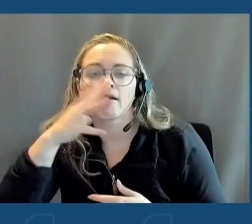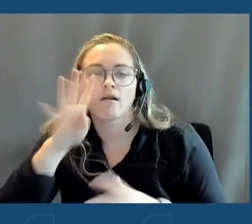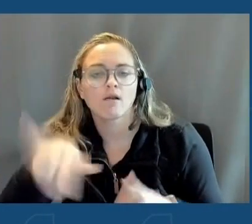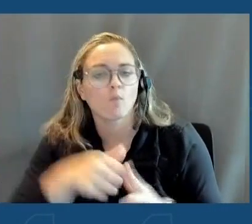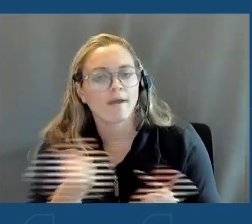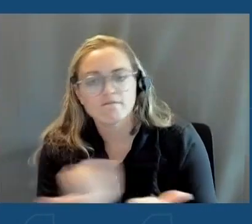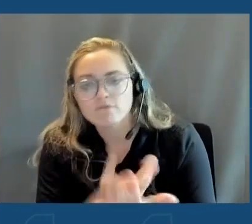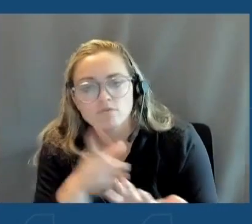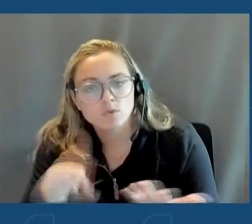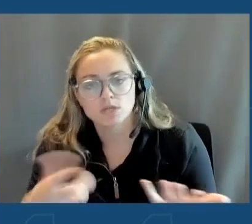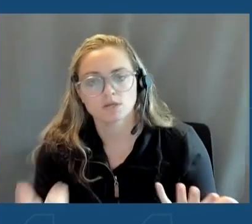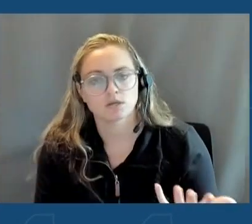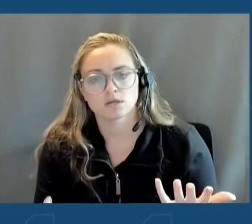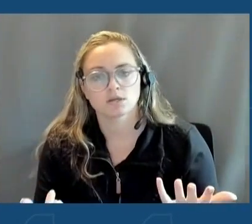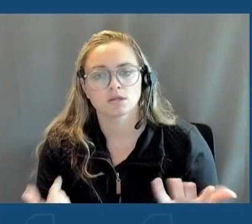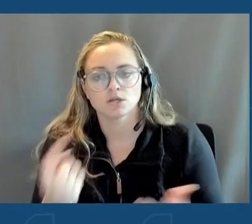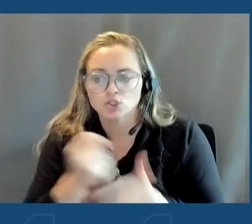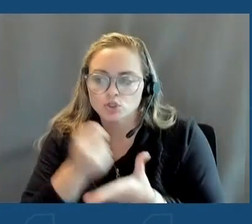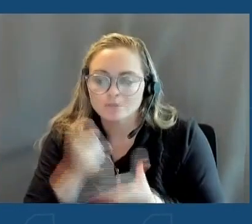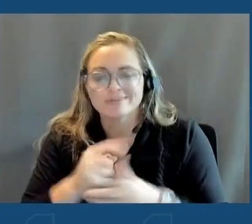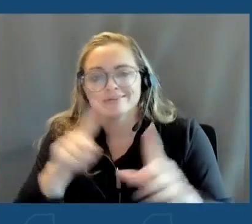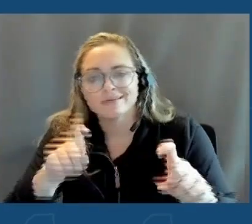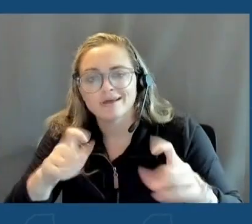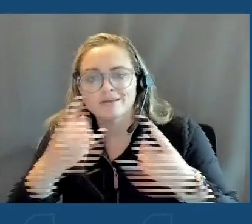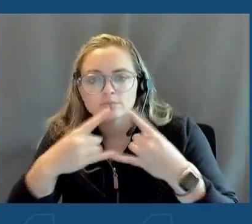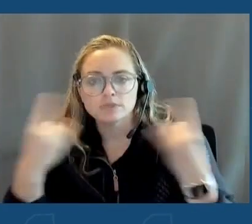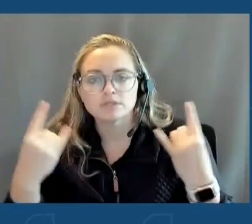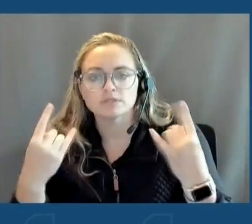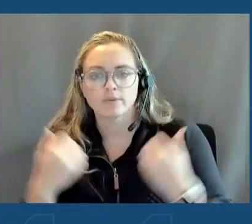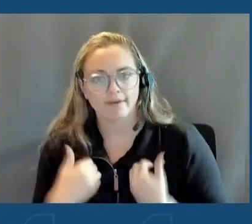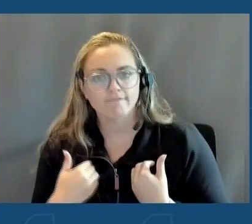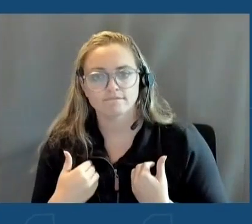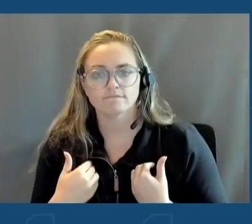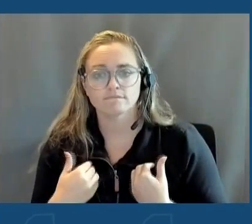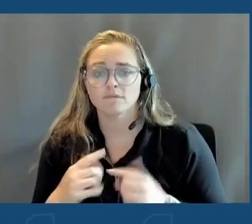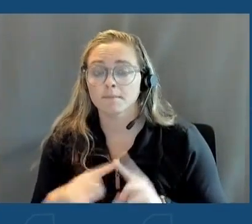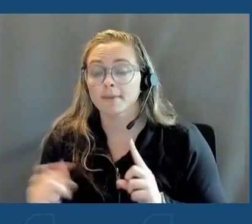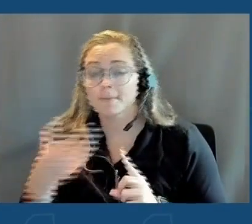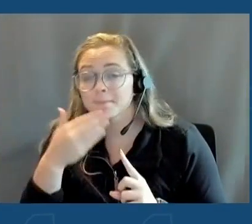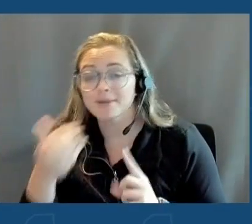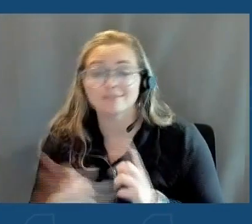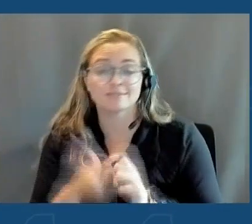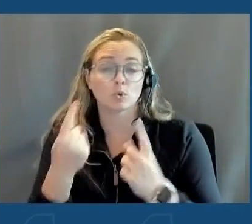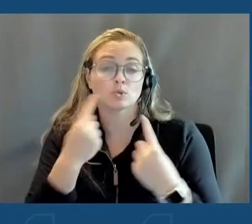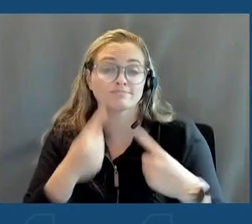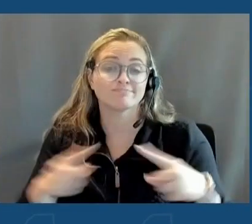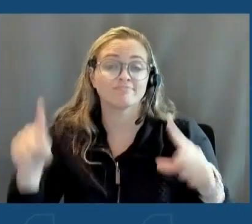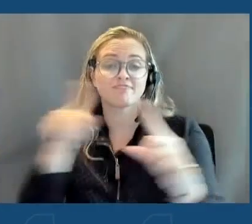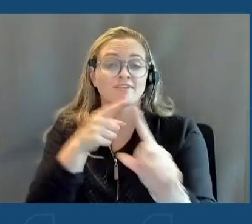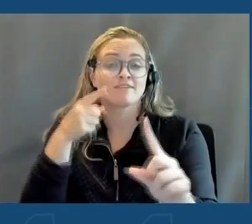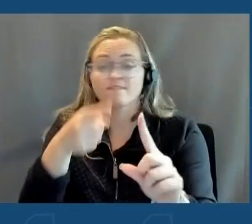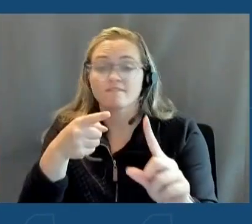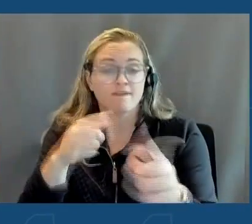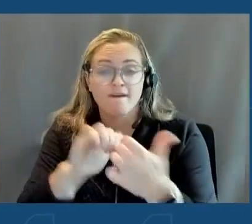TAKE THE RIGHT PRECAUTIONS. WE CAN HANDLE THIS.